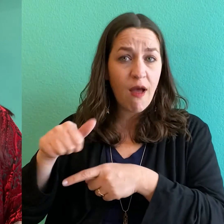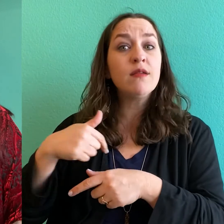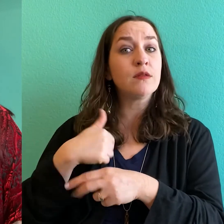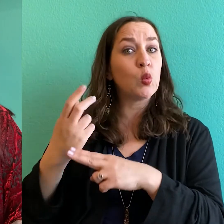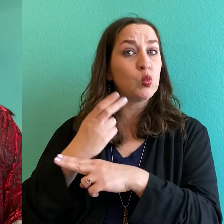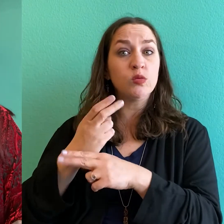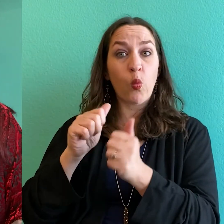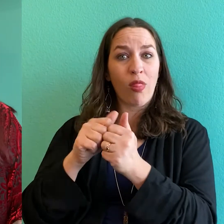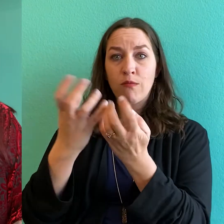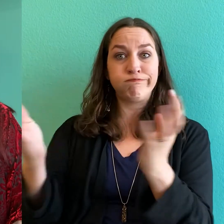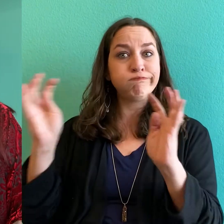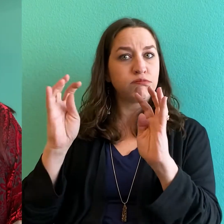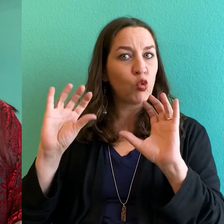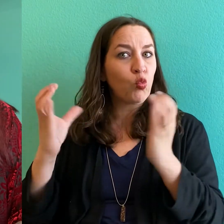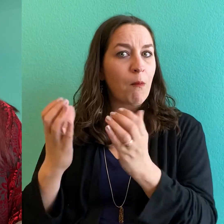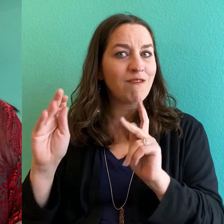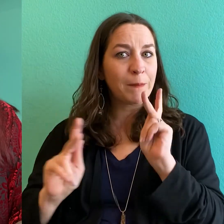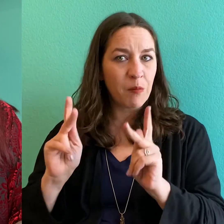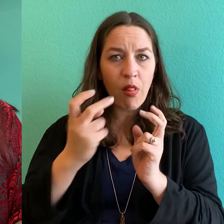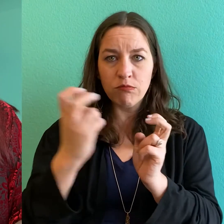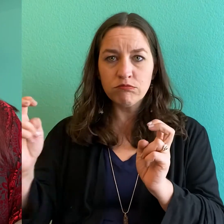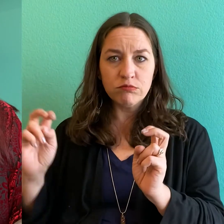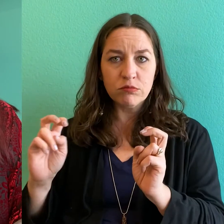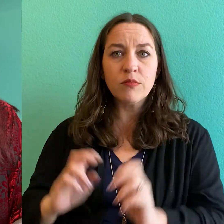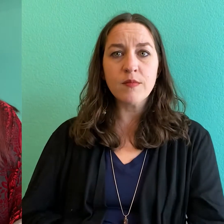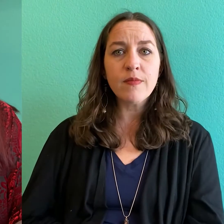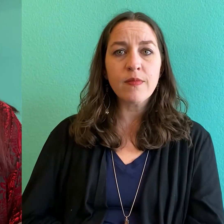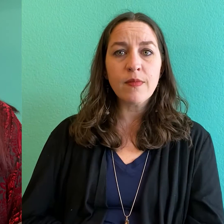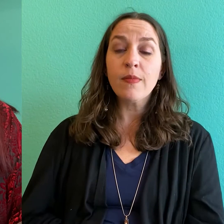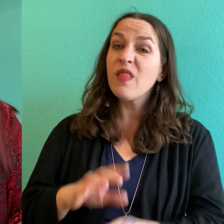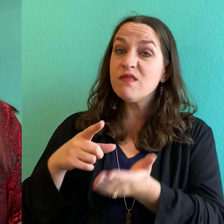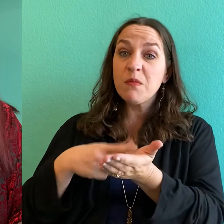exercise in groups of people. Sometimes I've seen people who have